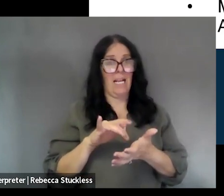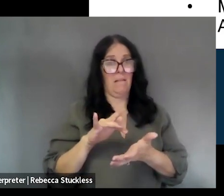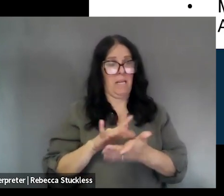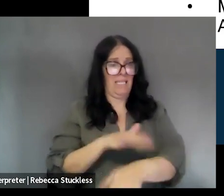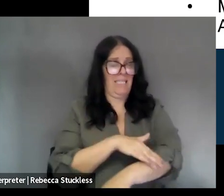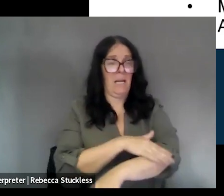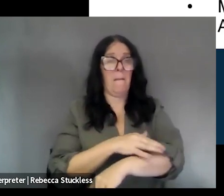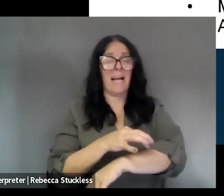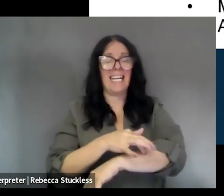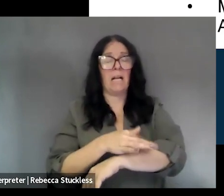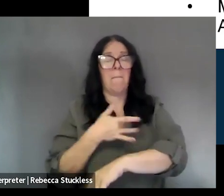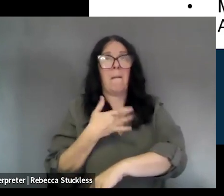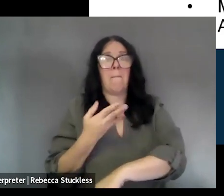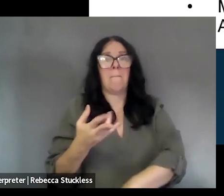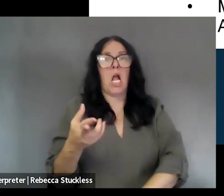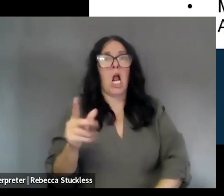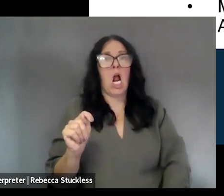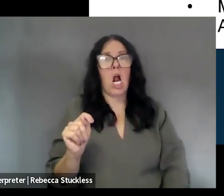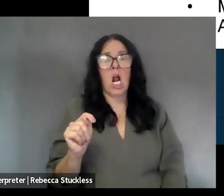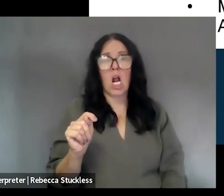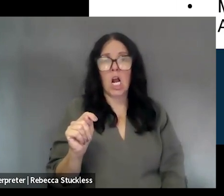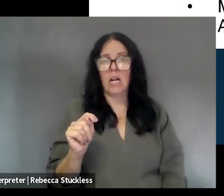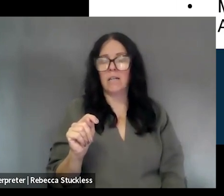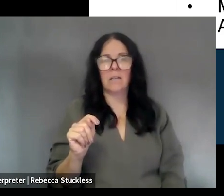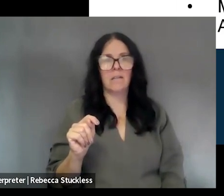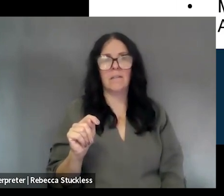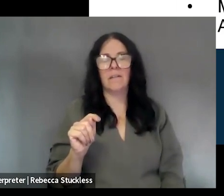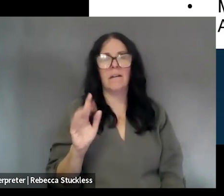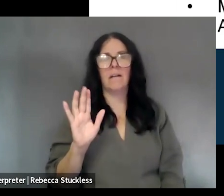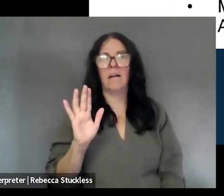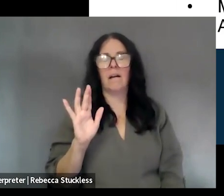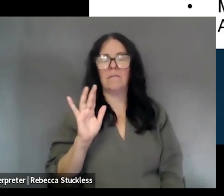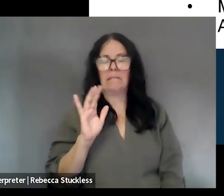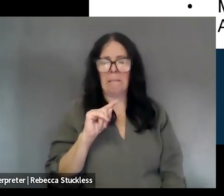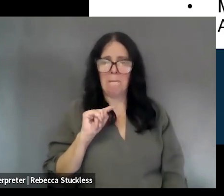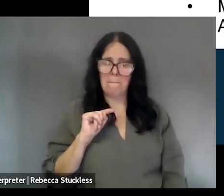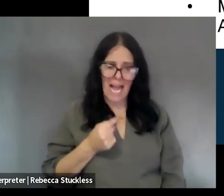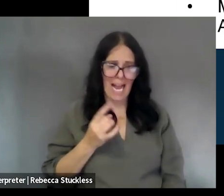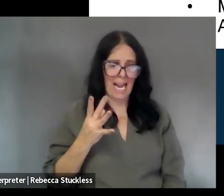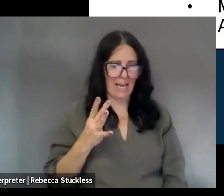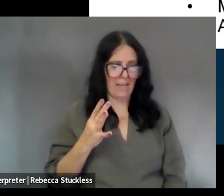burn, and I would just be just like writhing in pain. And, that would happen, you know, first thing in the